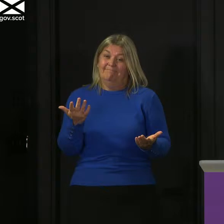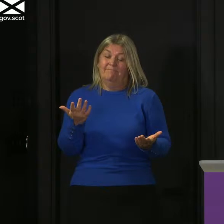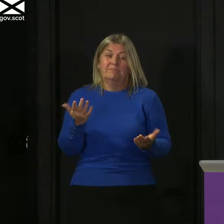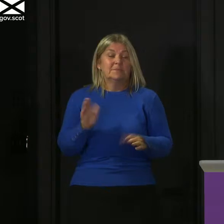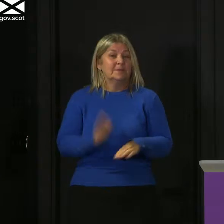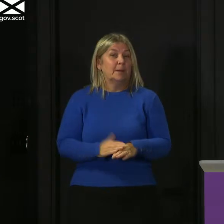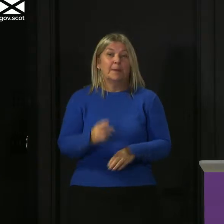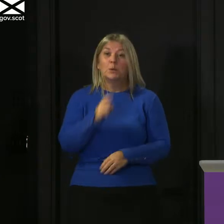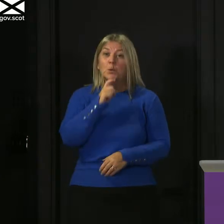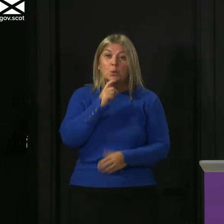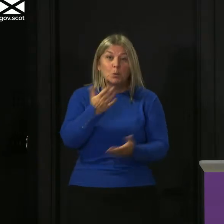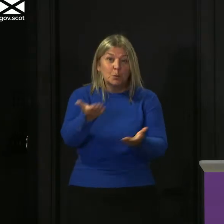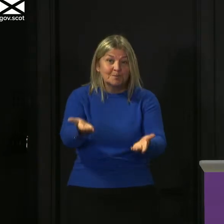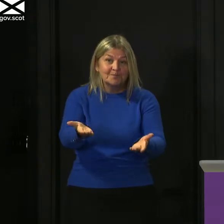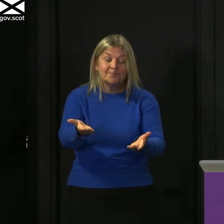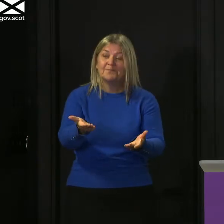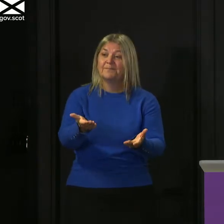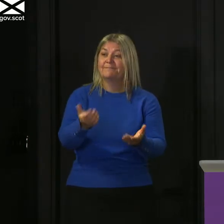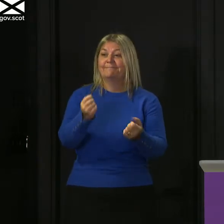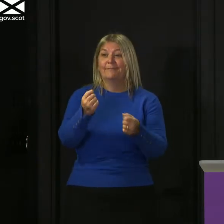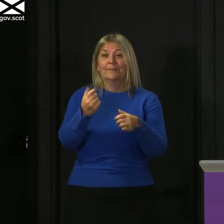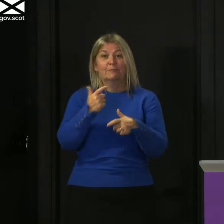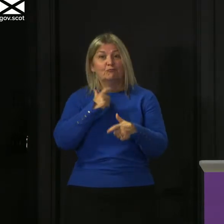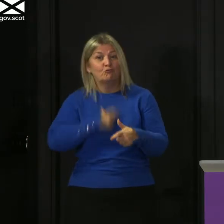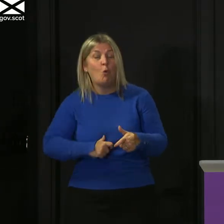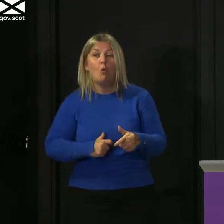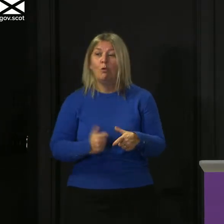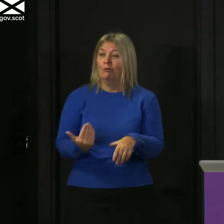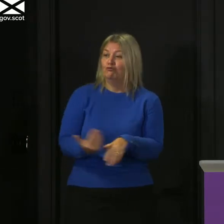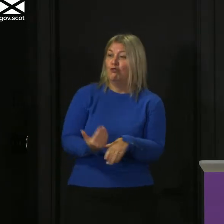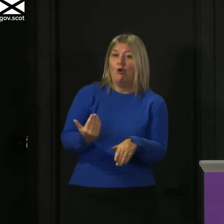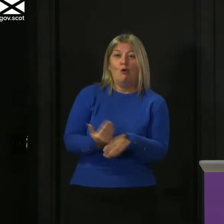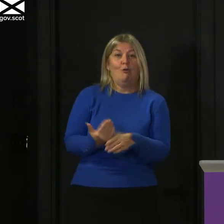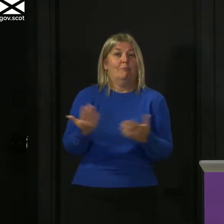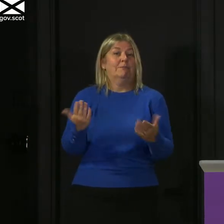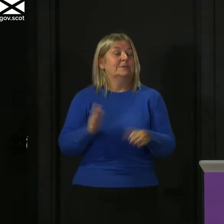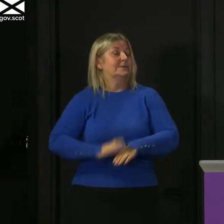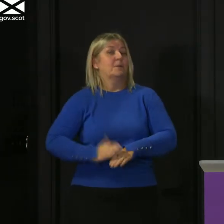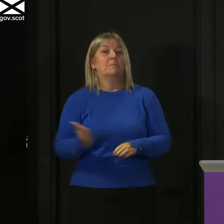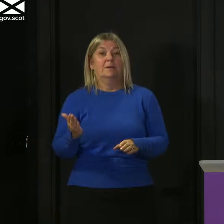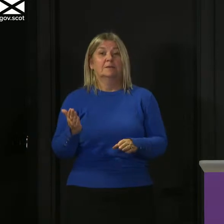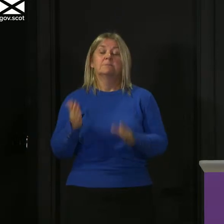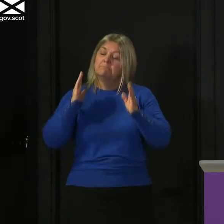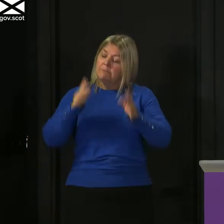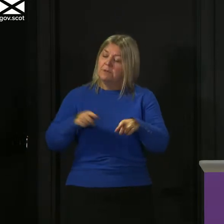their position or status, we have to follow these rules because they are there to keep us all safe